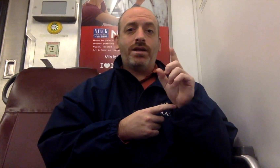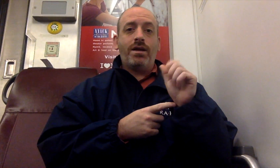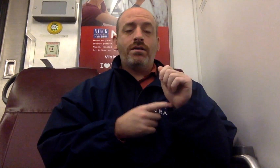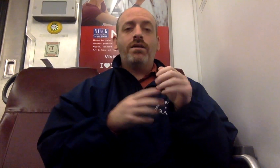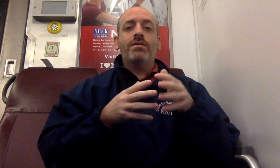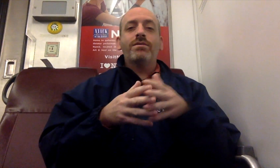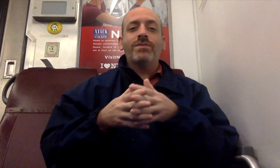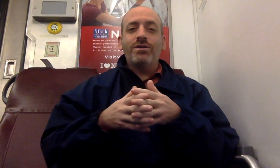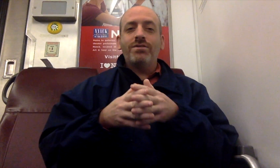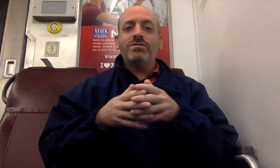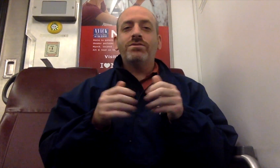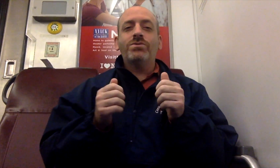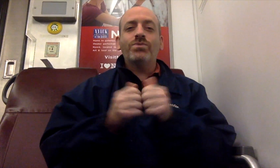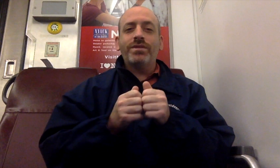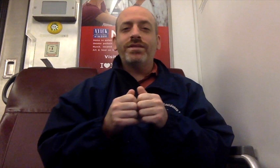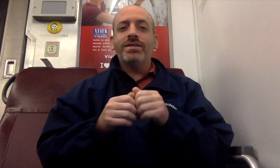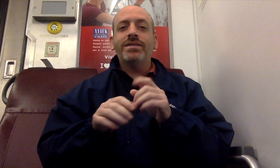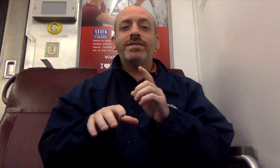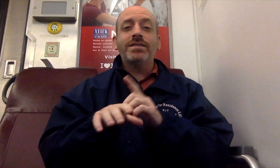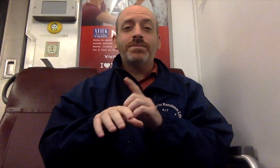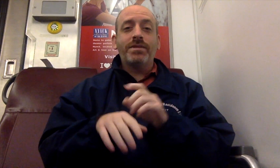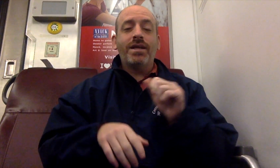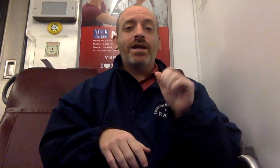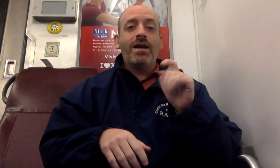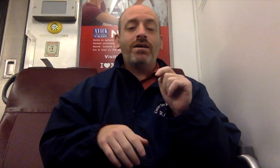the position of Americans with Disabilities Act.